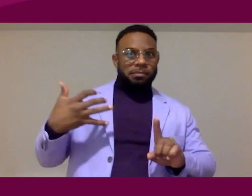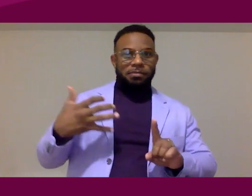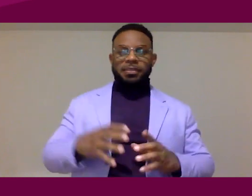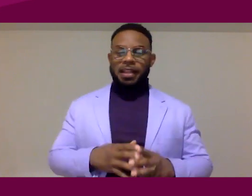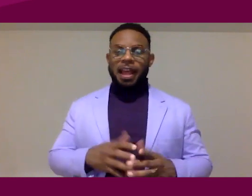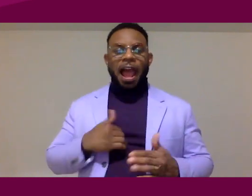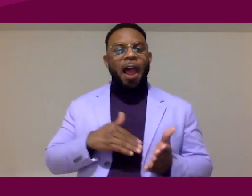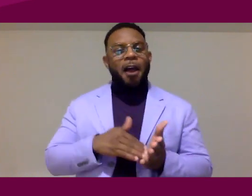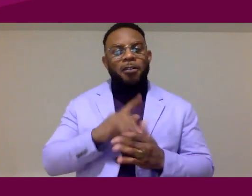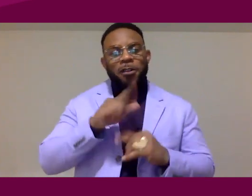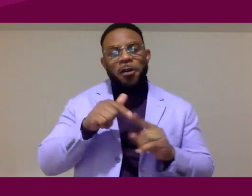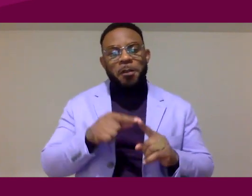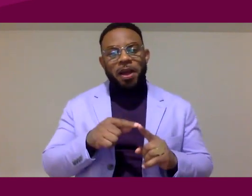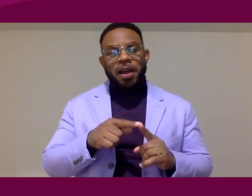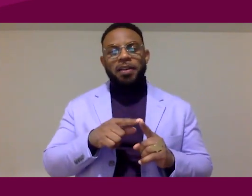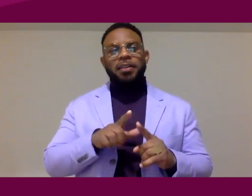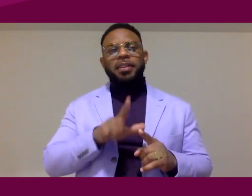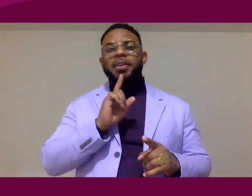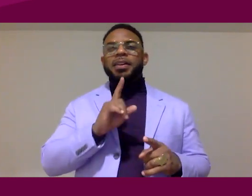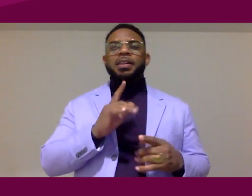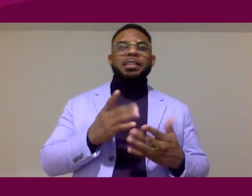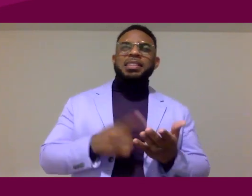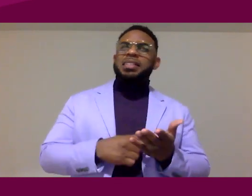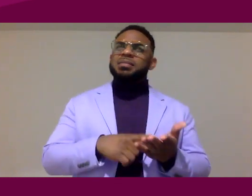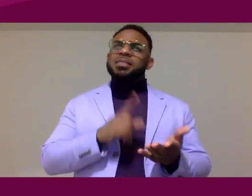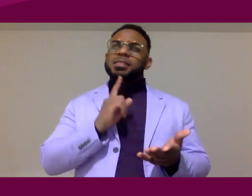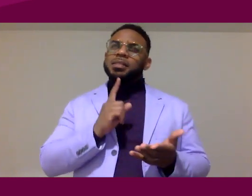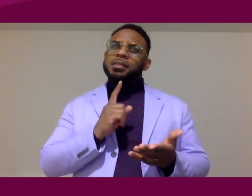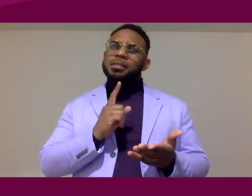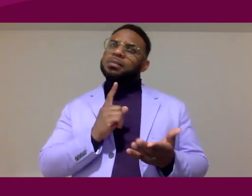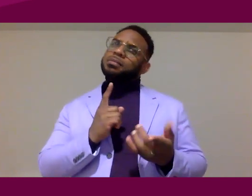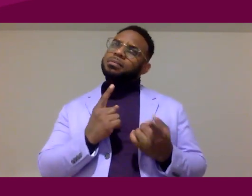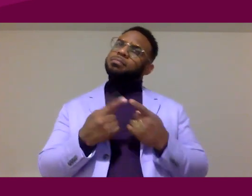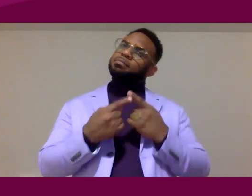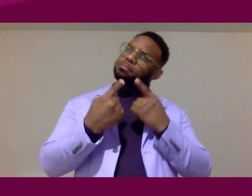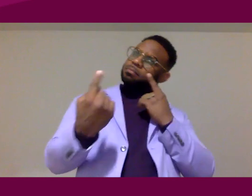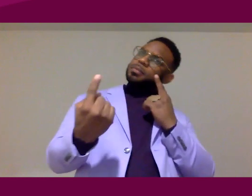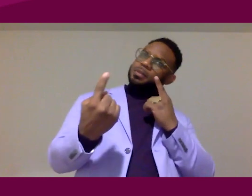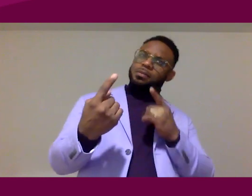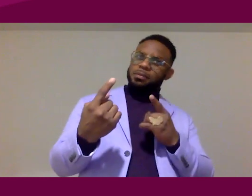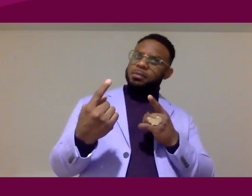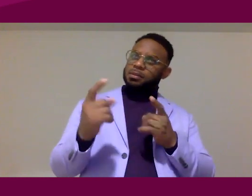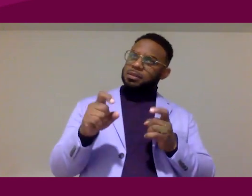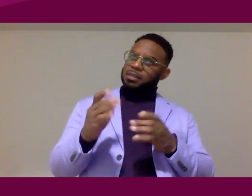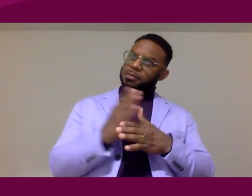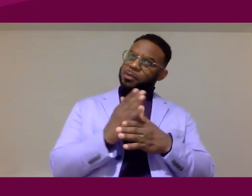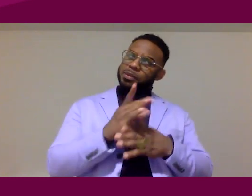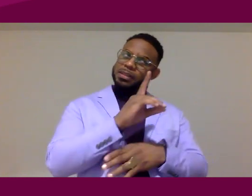I often talk about sometimes there's opposing needs between disability groups.